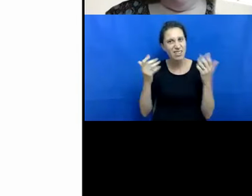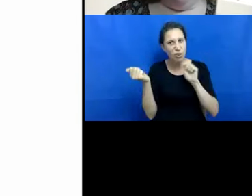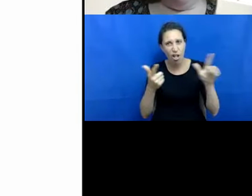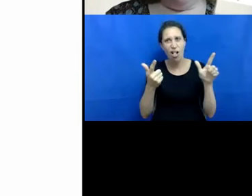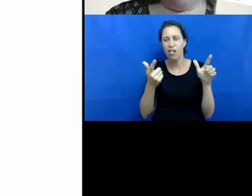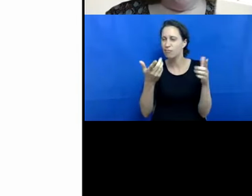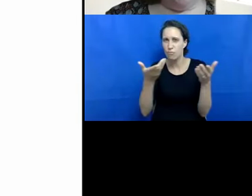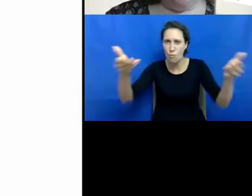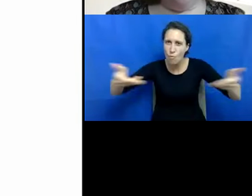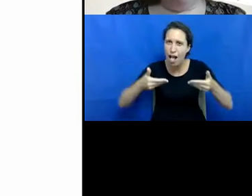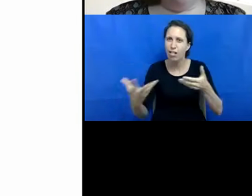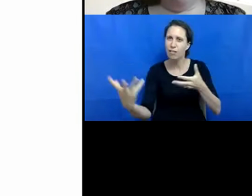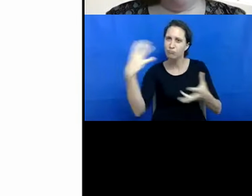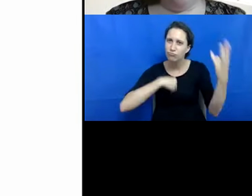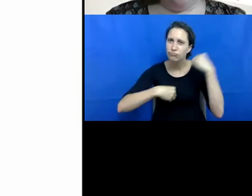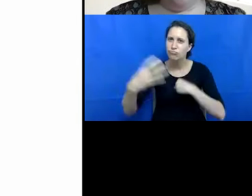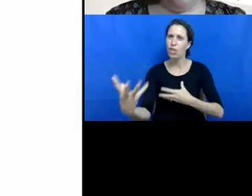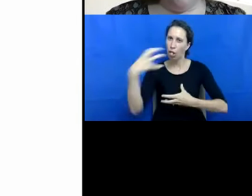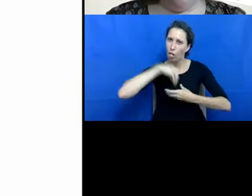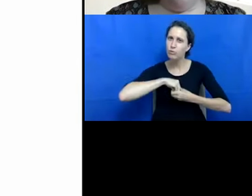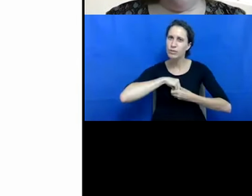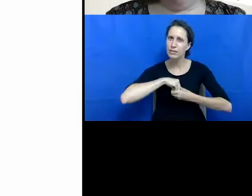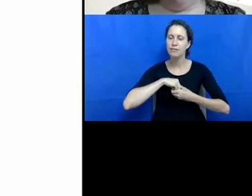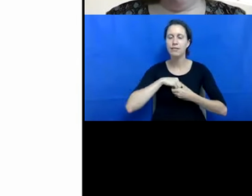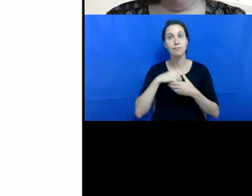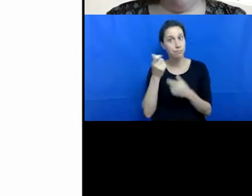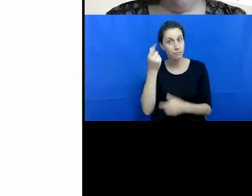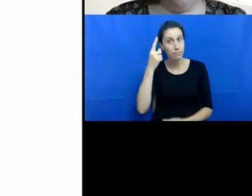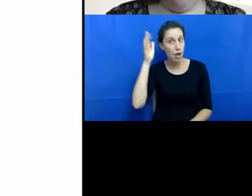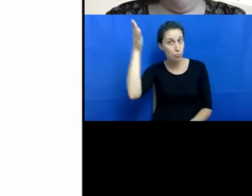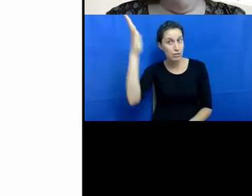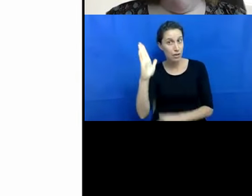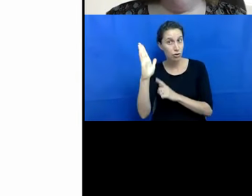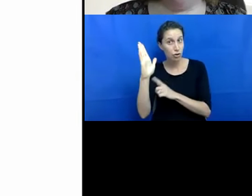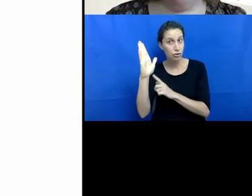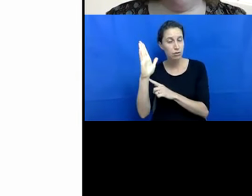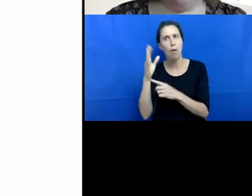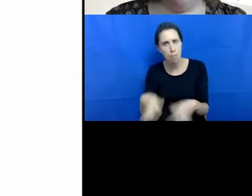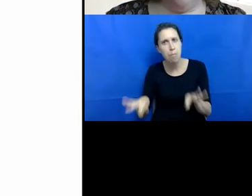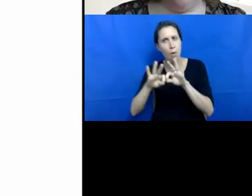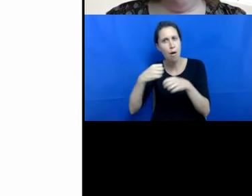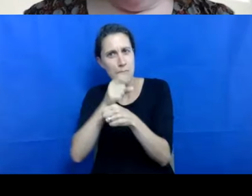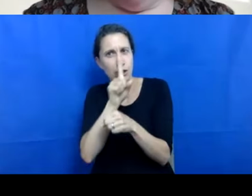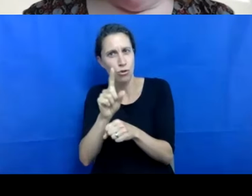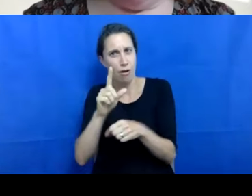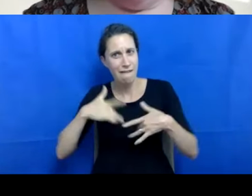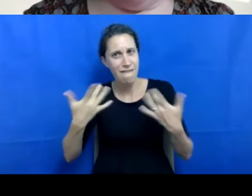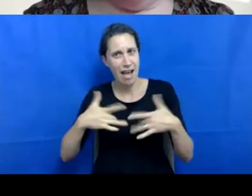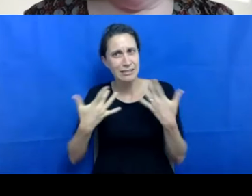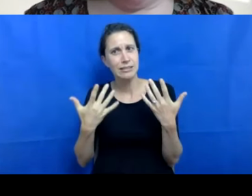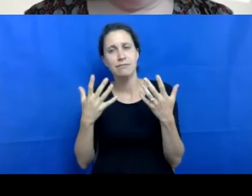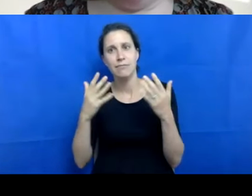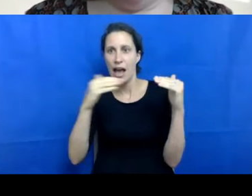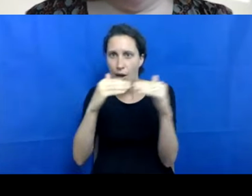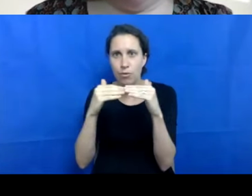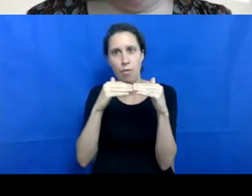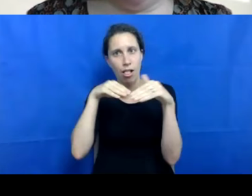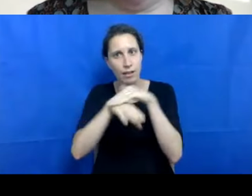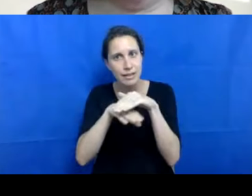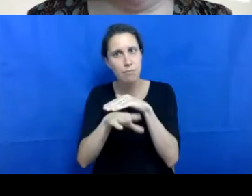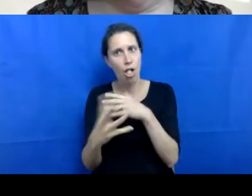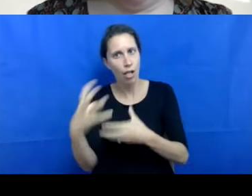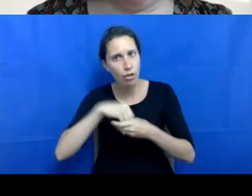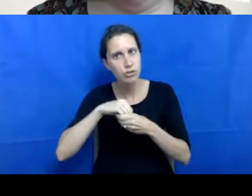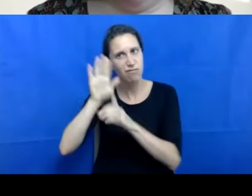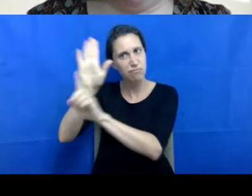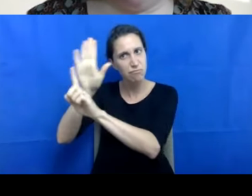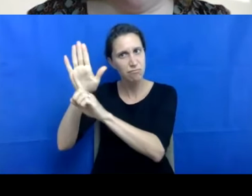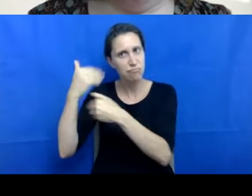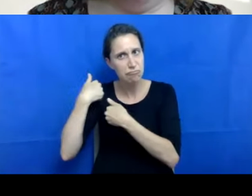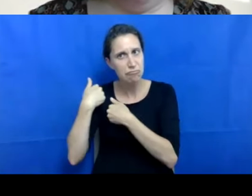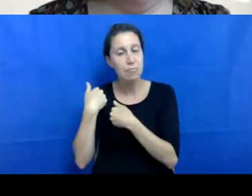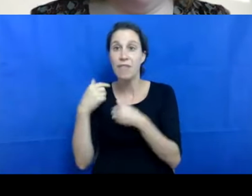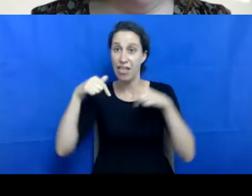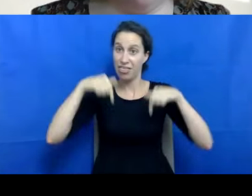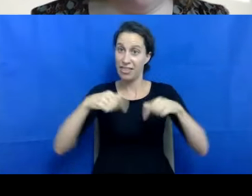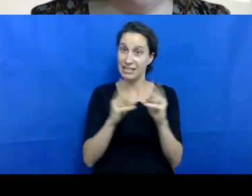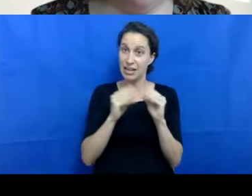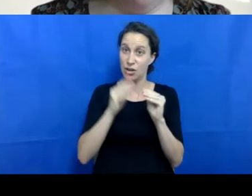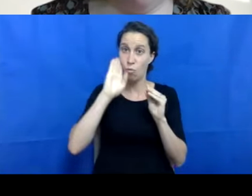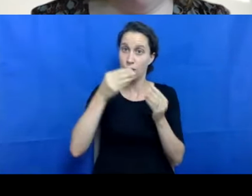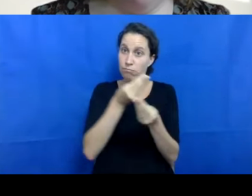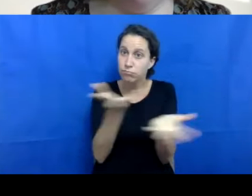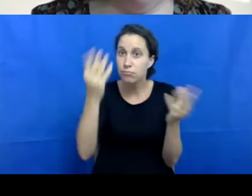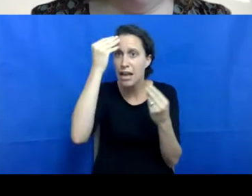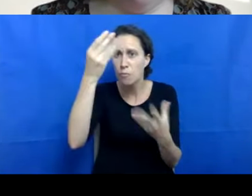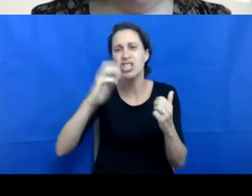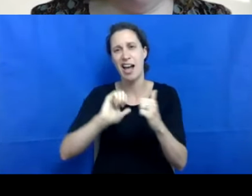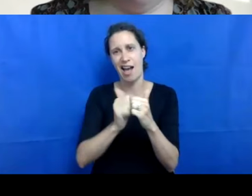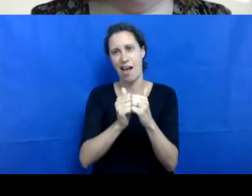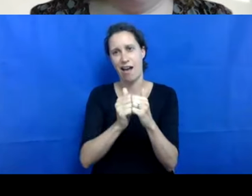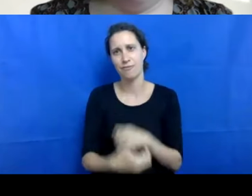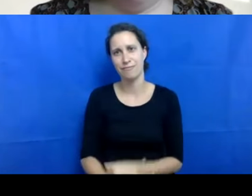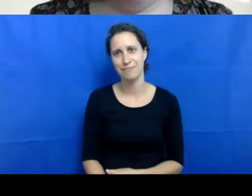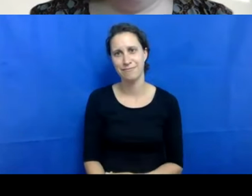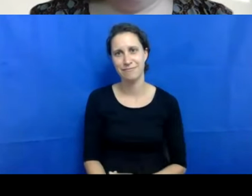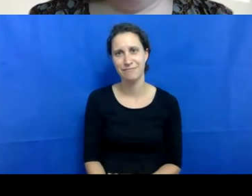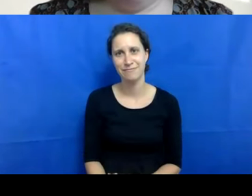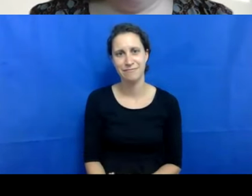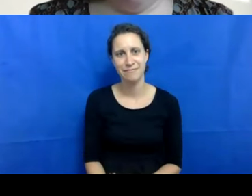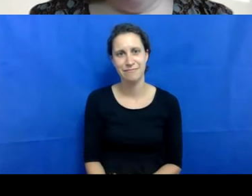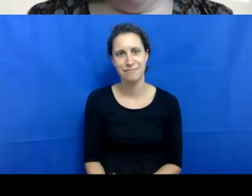Presenters play a big role in ensuring our events are accessible, equitable and inclusive and in this brief session, we will give you a few tips on how to do just that.